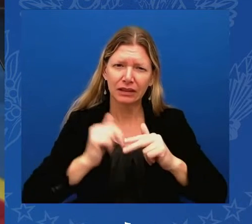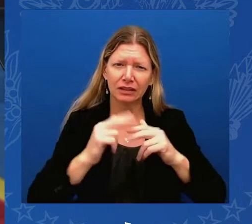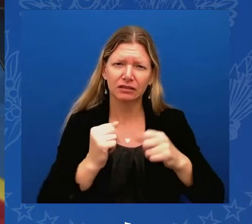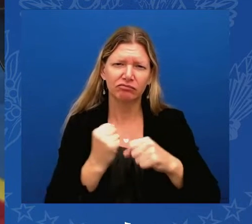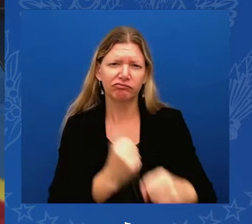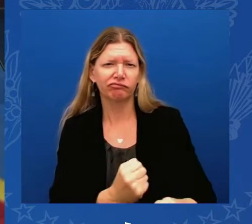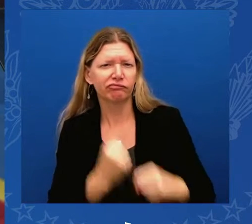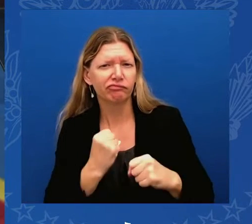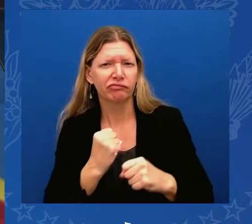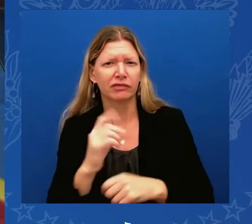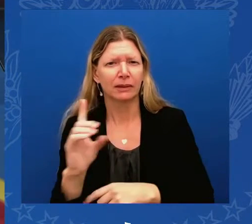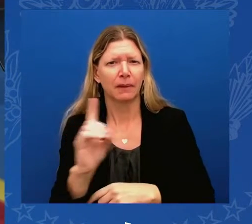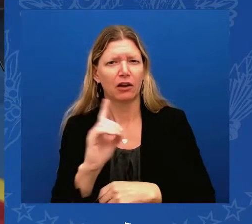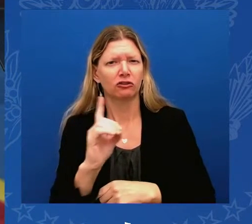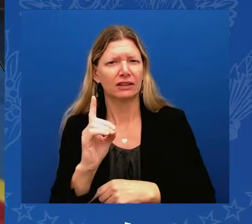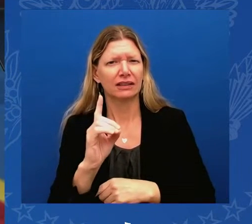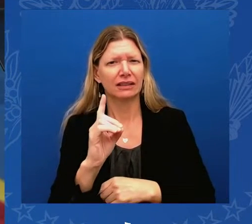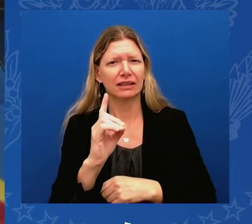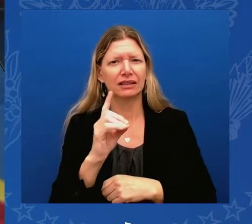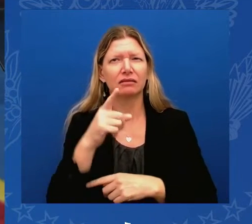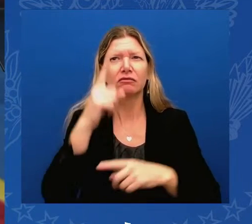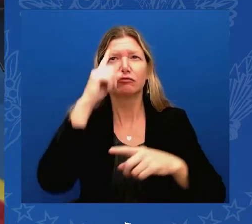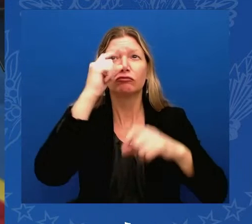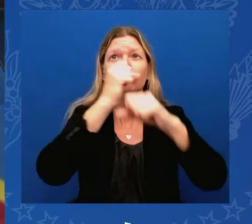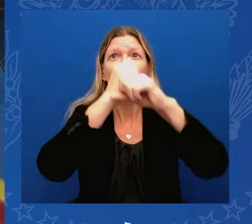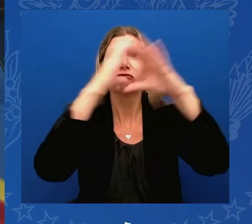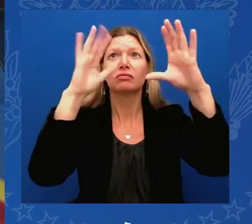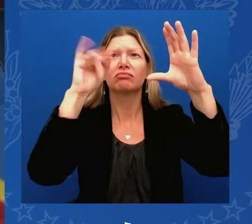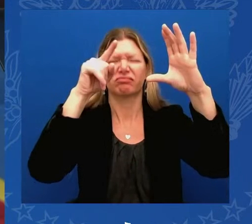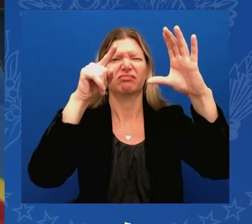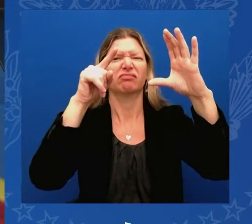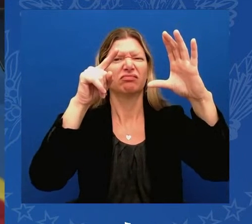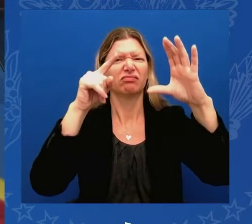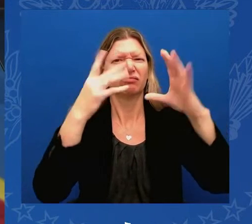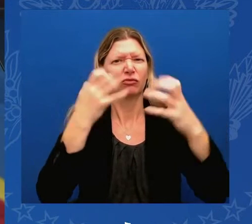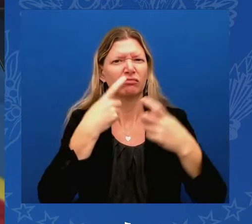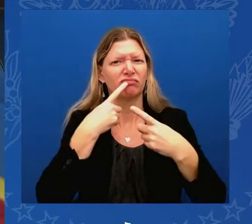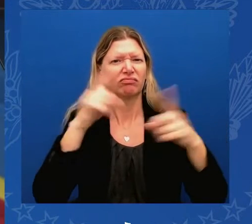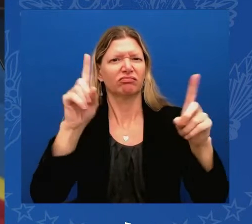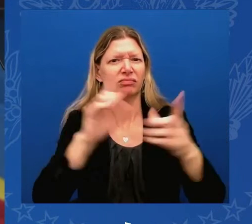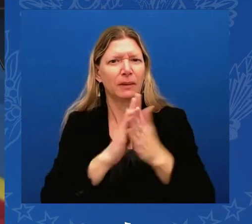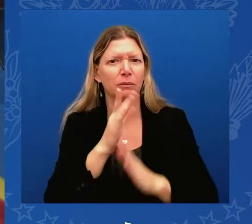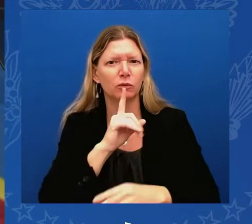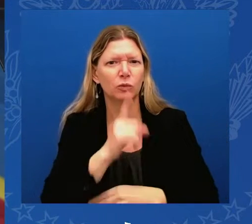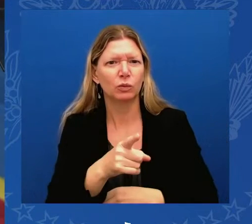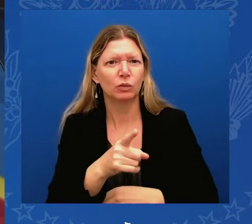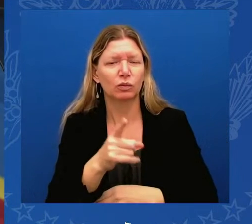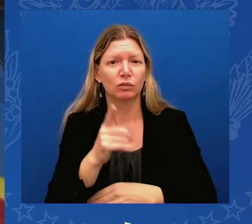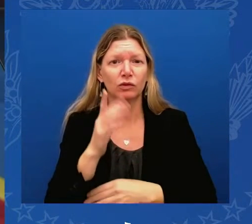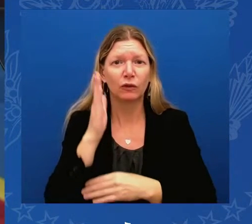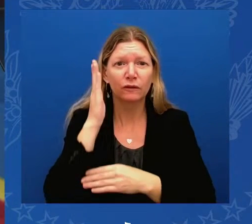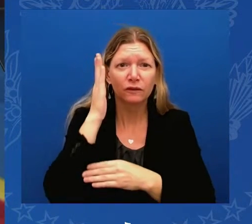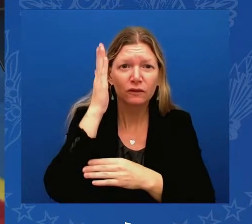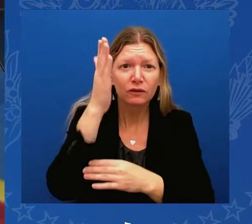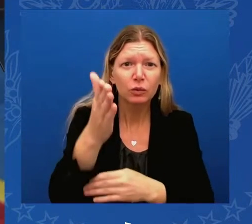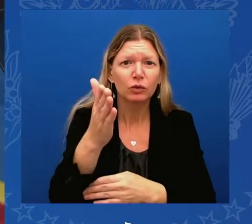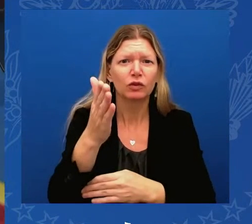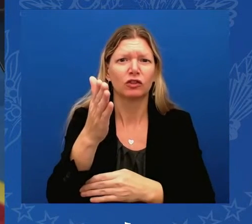a boundless future where your legacies lift us up t- -- so those who follow; a bigger, brighter future that proves the American Dream